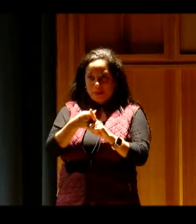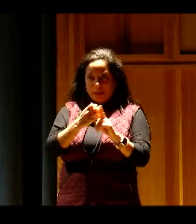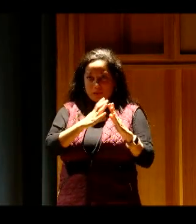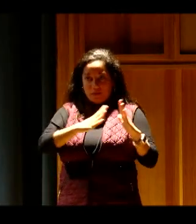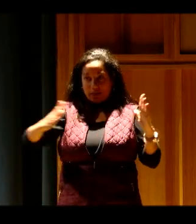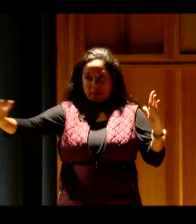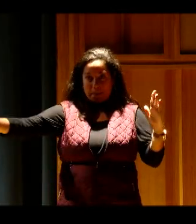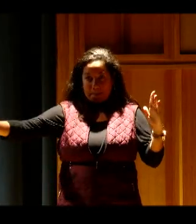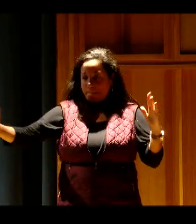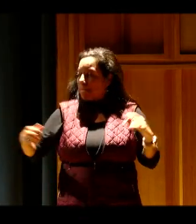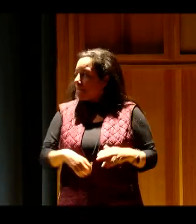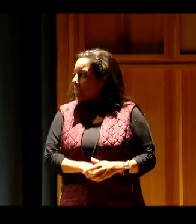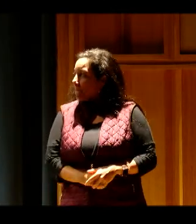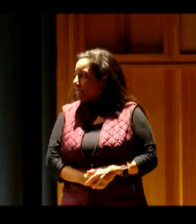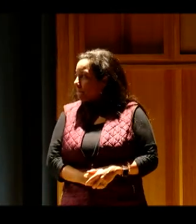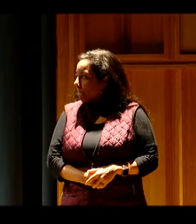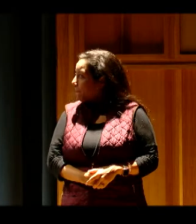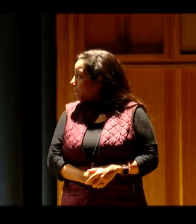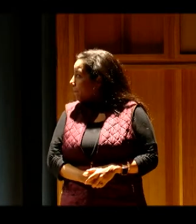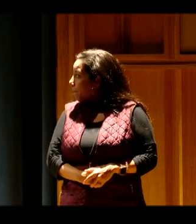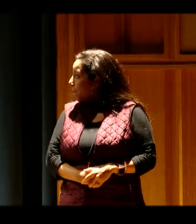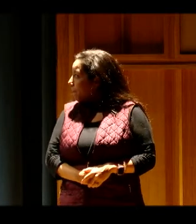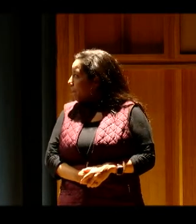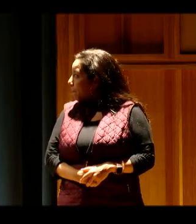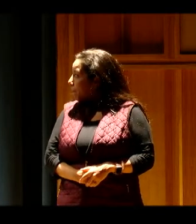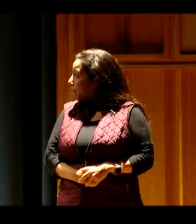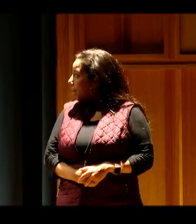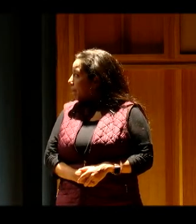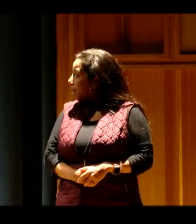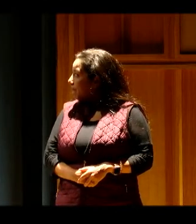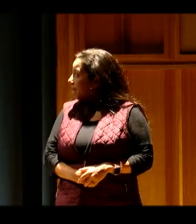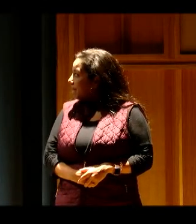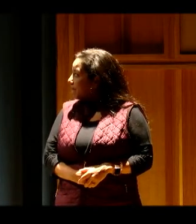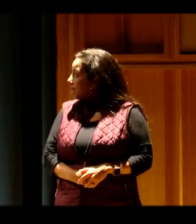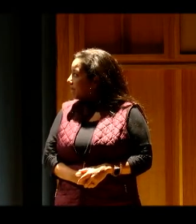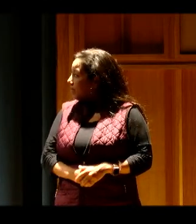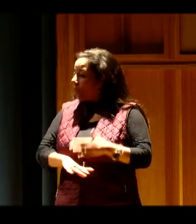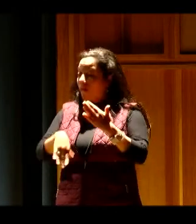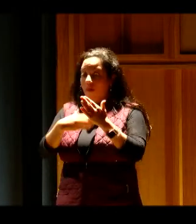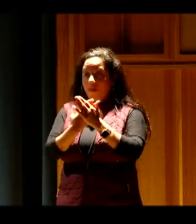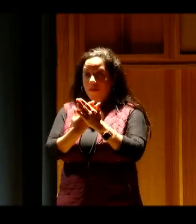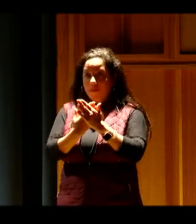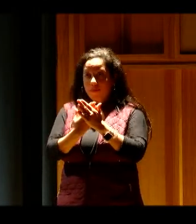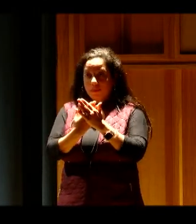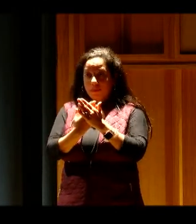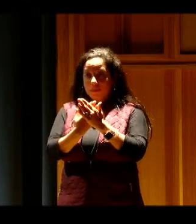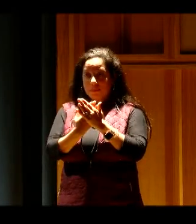And all of them have been developed with and by those communities.